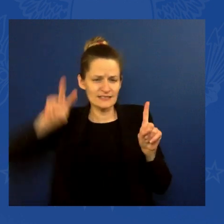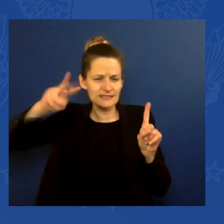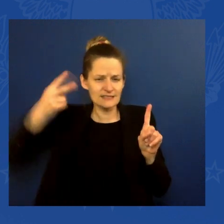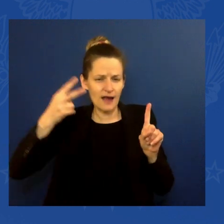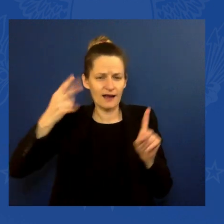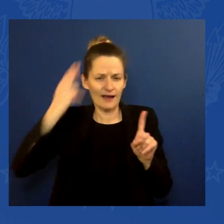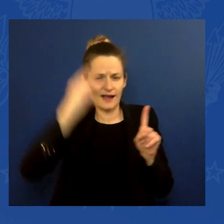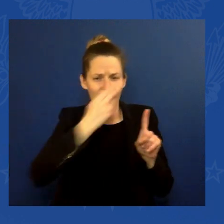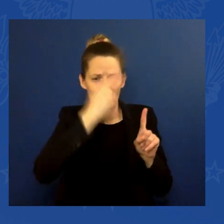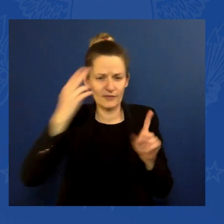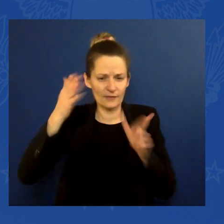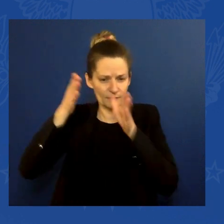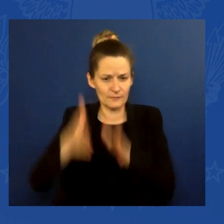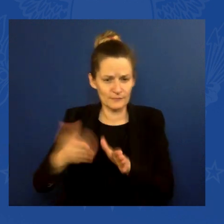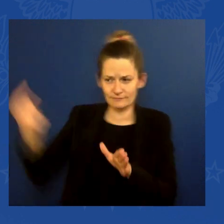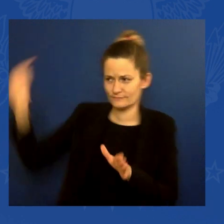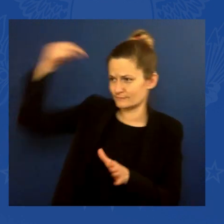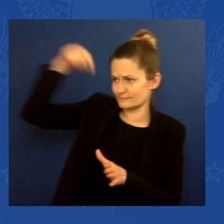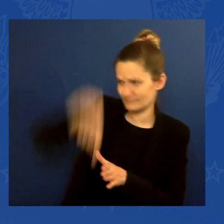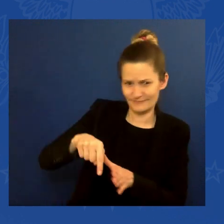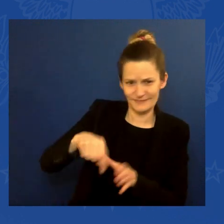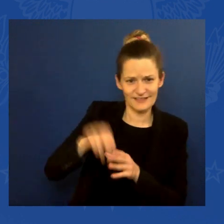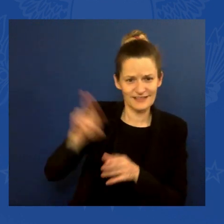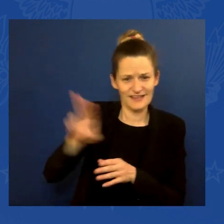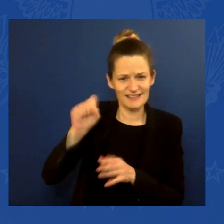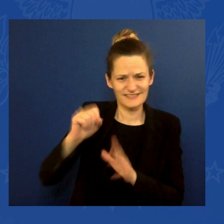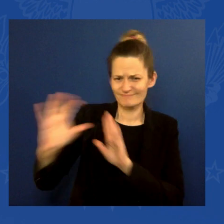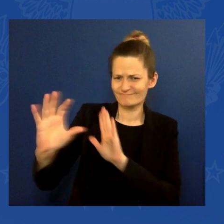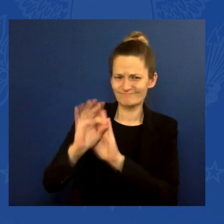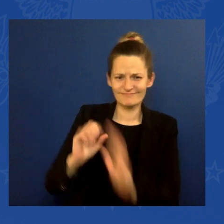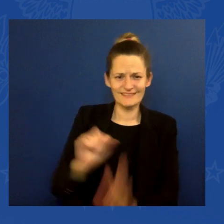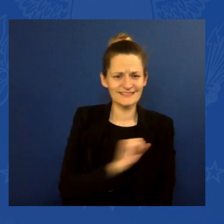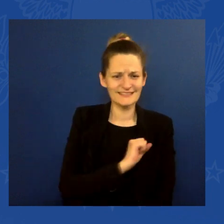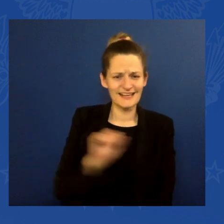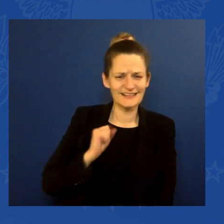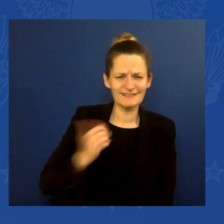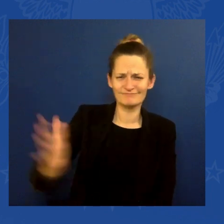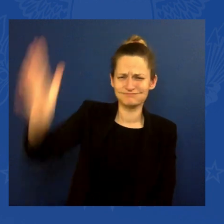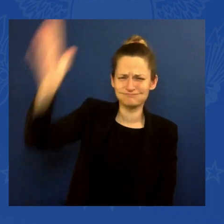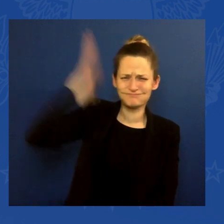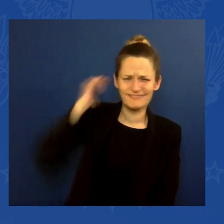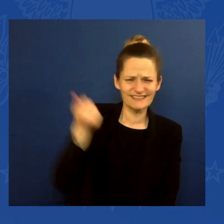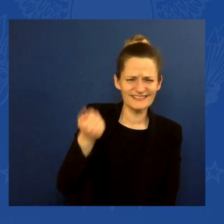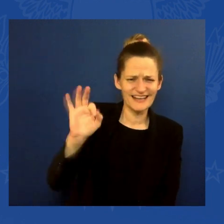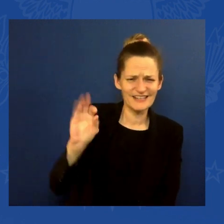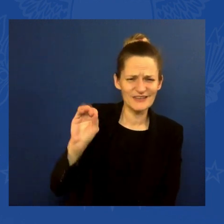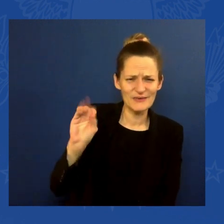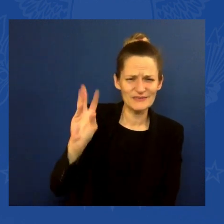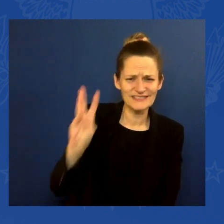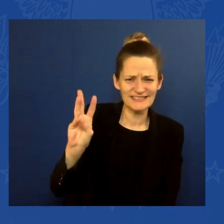at a time when many Catholics weren't elected to office, especially coming out of the coal mine regions of Scranton.